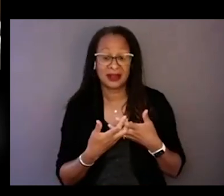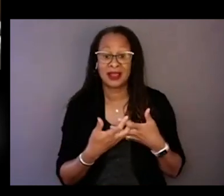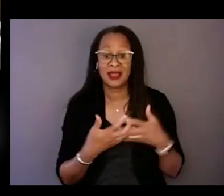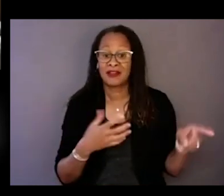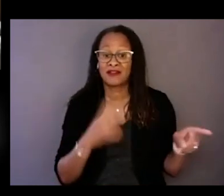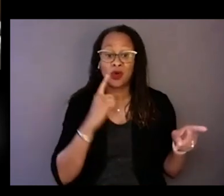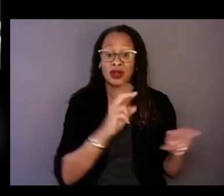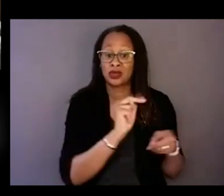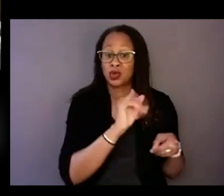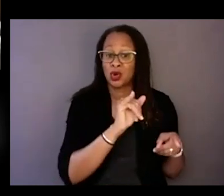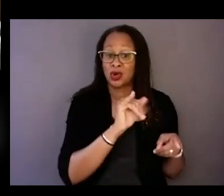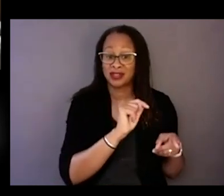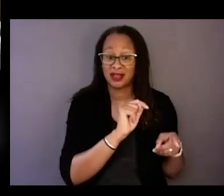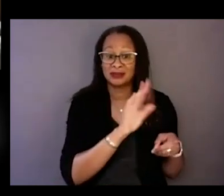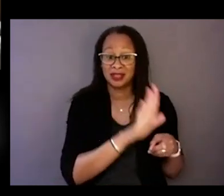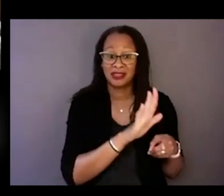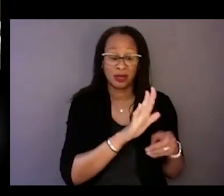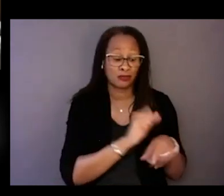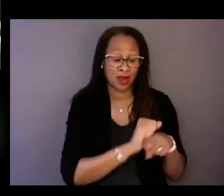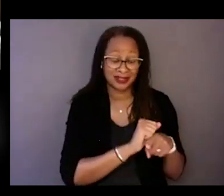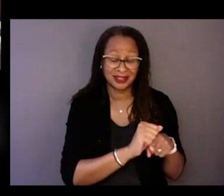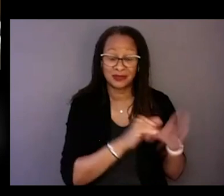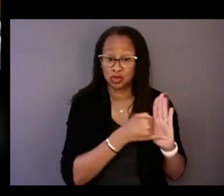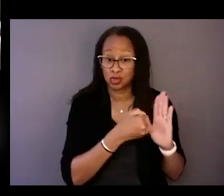with the subject matter that could be dismissed